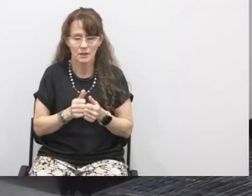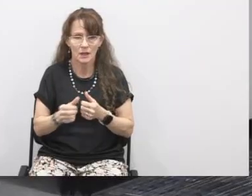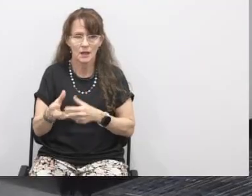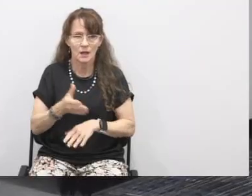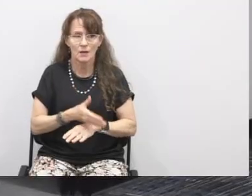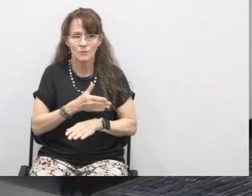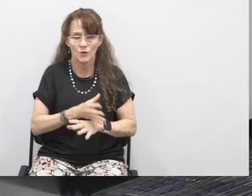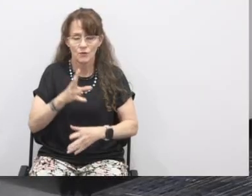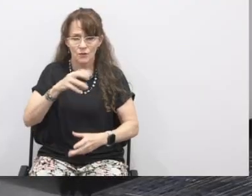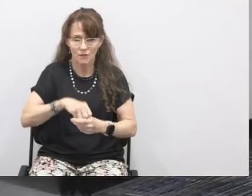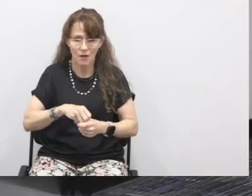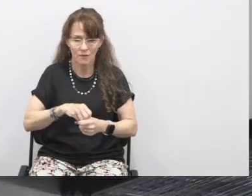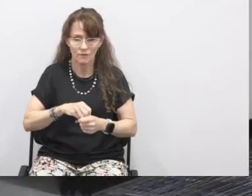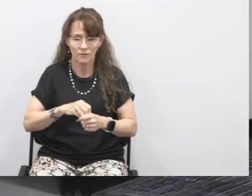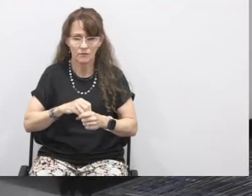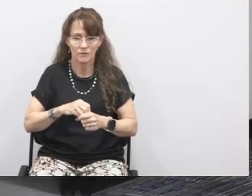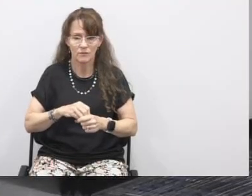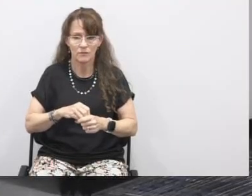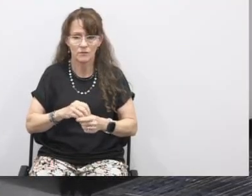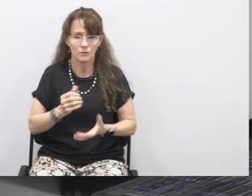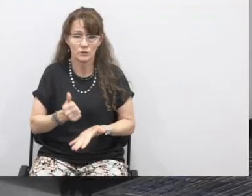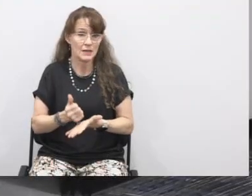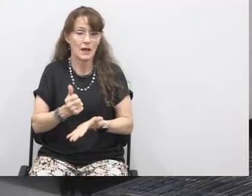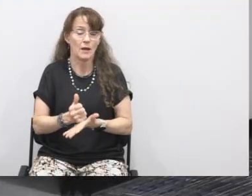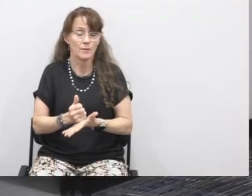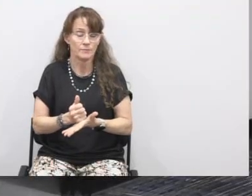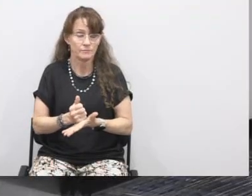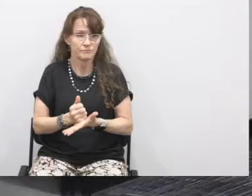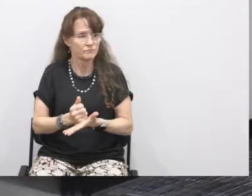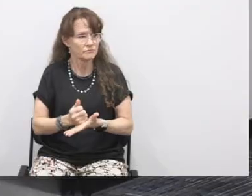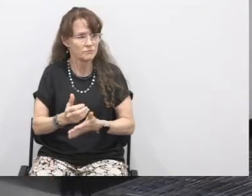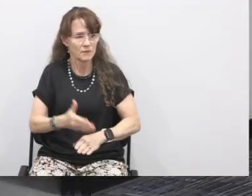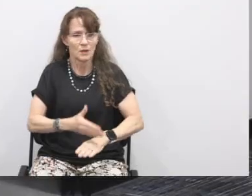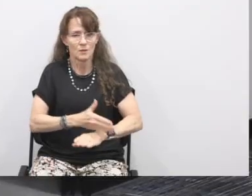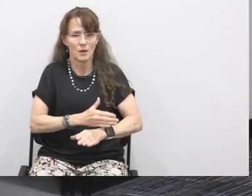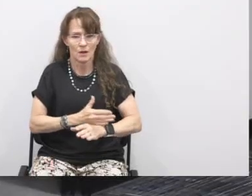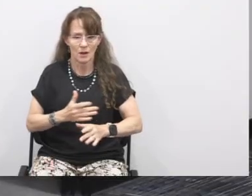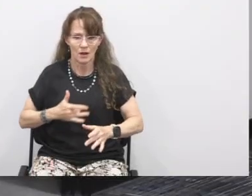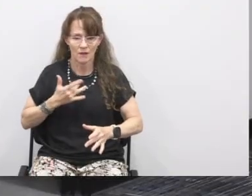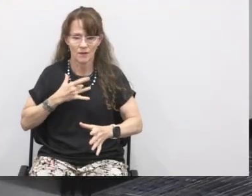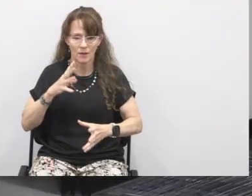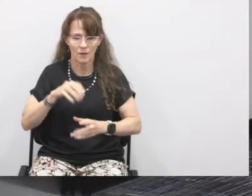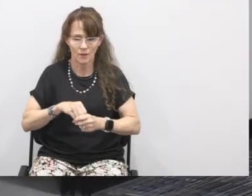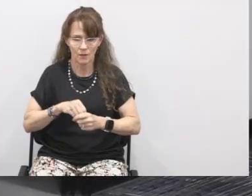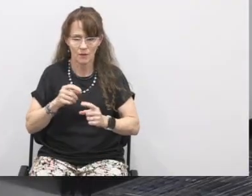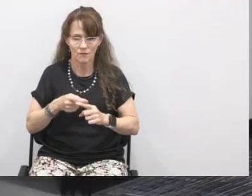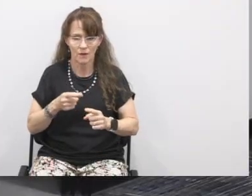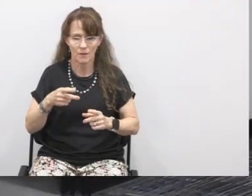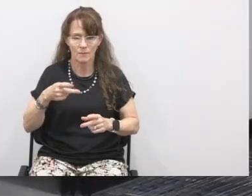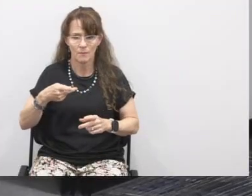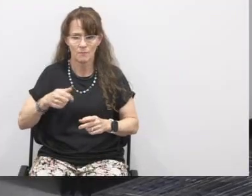All of which serve to improve our sense of belonging, all of which stemmed from the pulse survey data that we got.